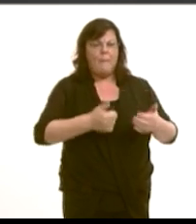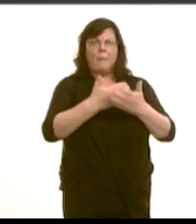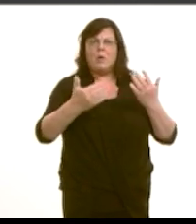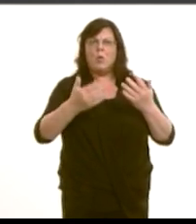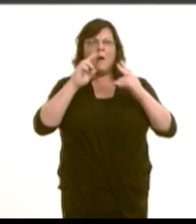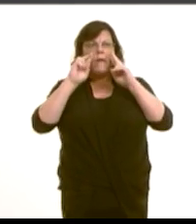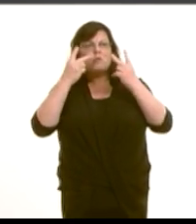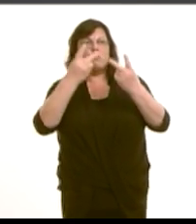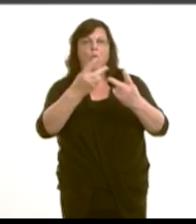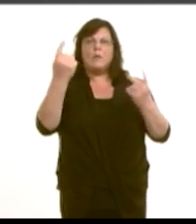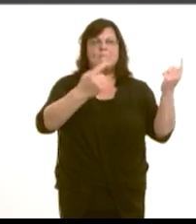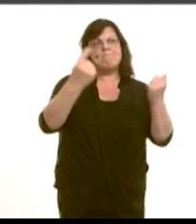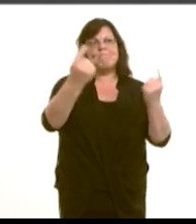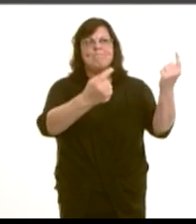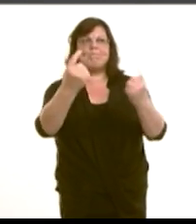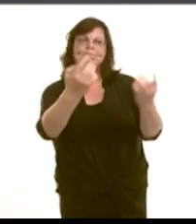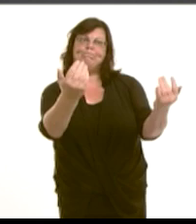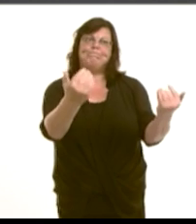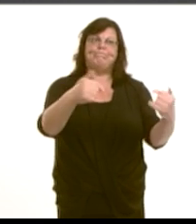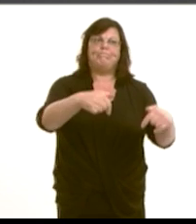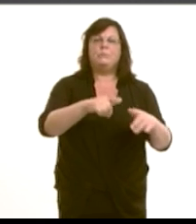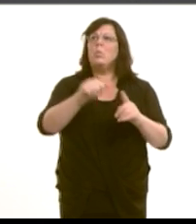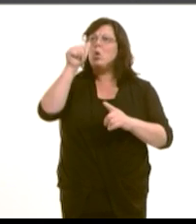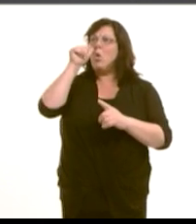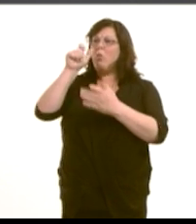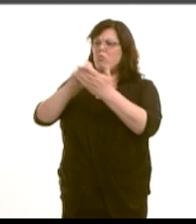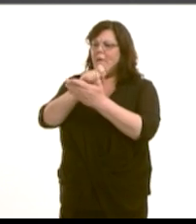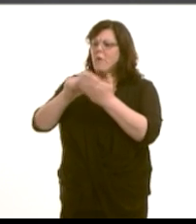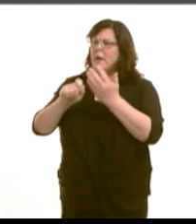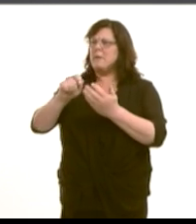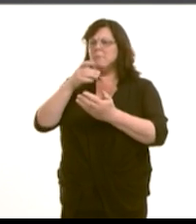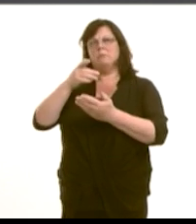Given the vote taken on the referendumóand Paul has already mentioned the fact that there